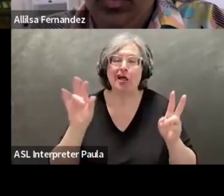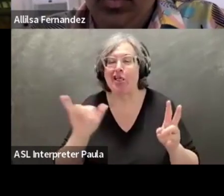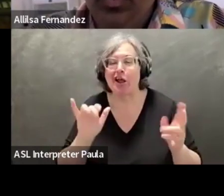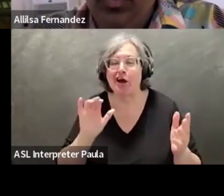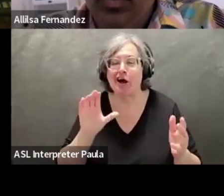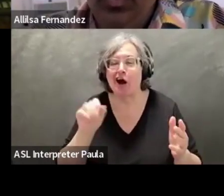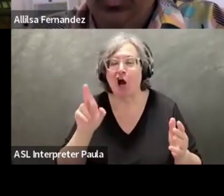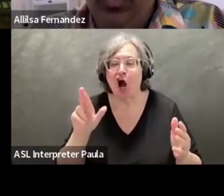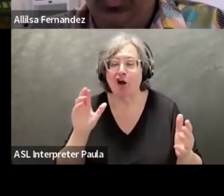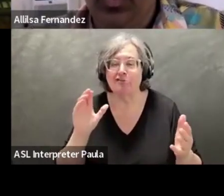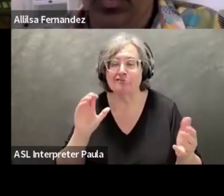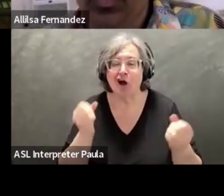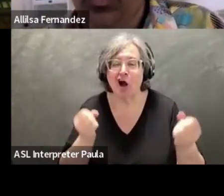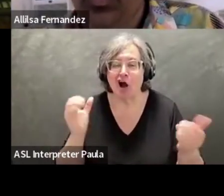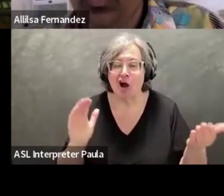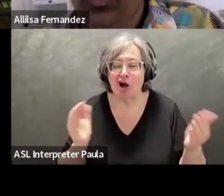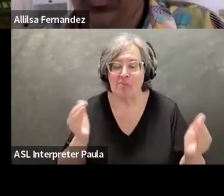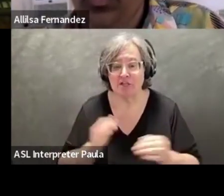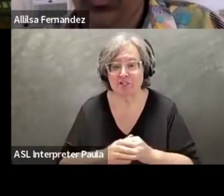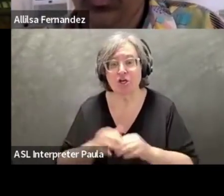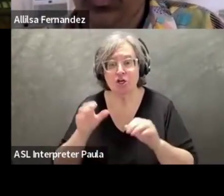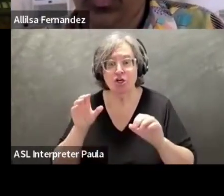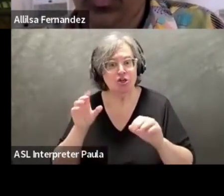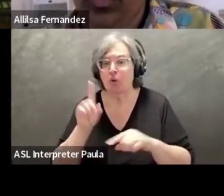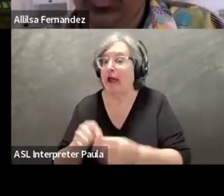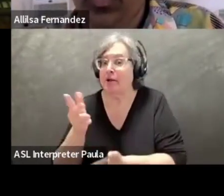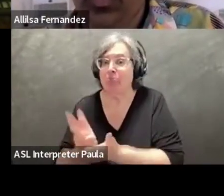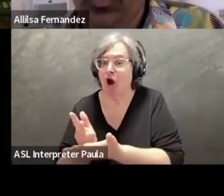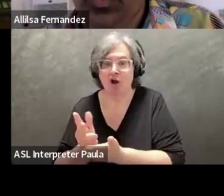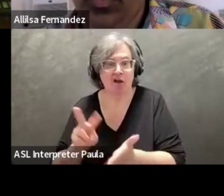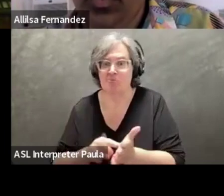That's where I think a lot of my advocacy, my energy comes from. My energy comes from there's tons of people that aren't